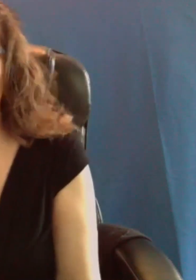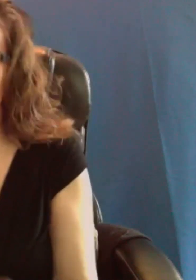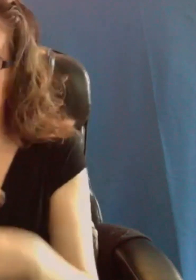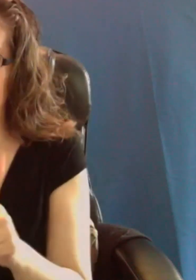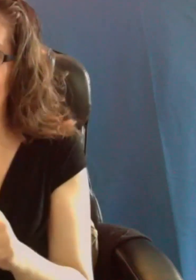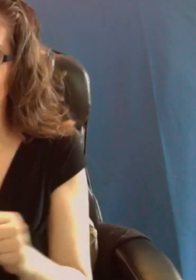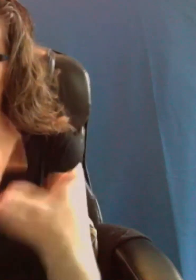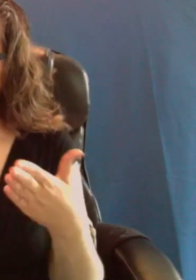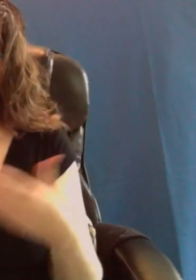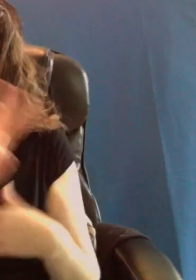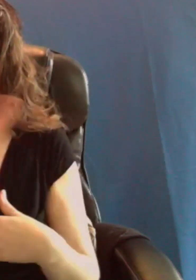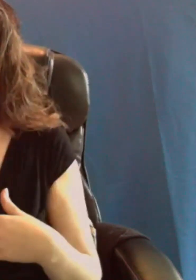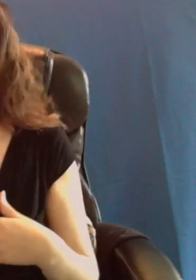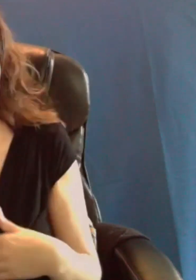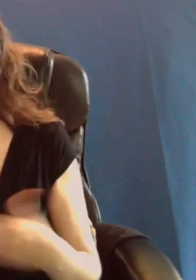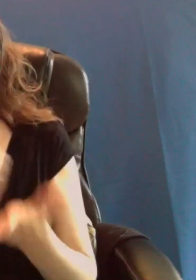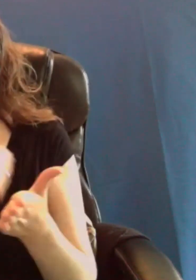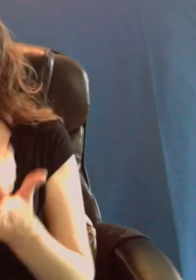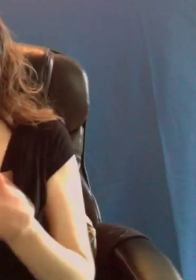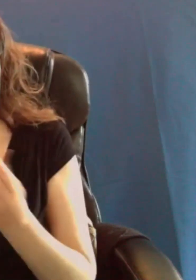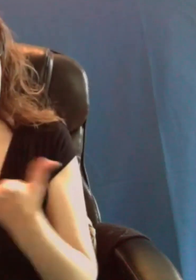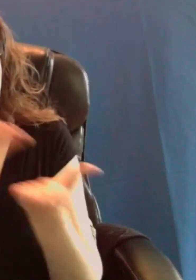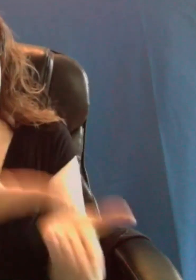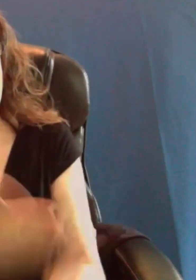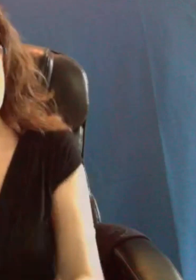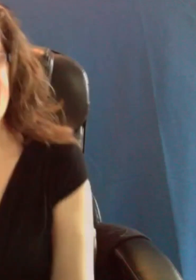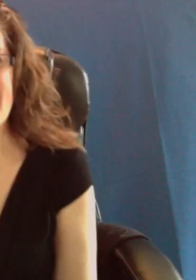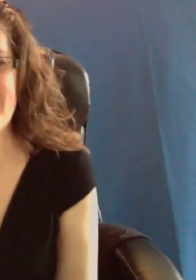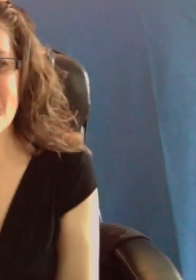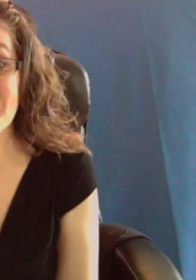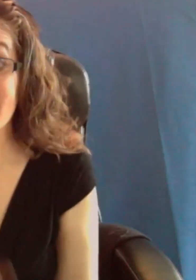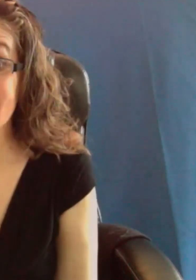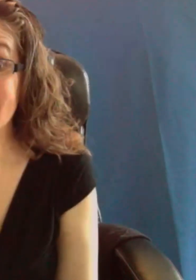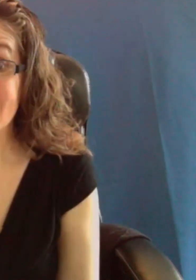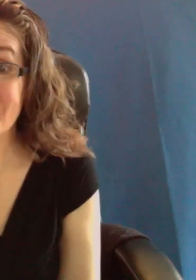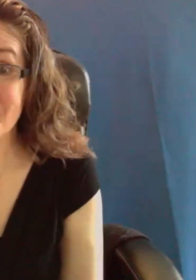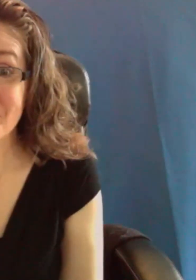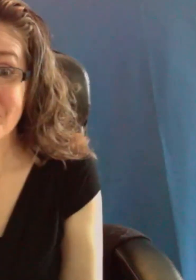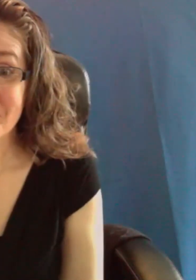have new information there.